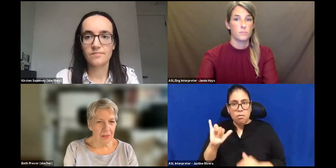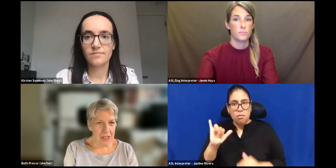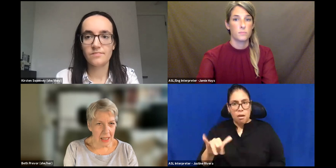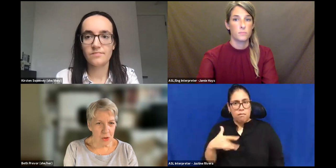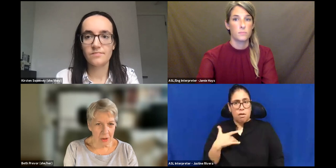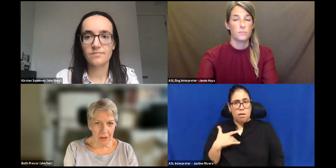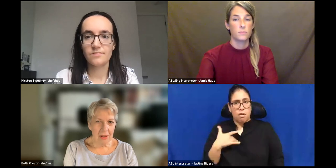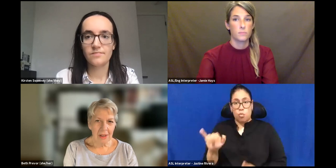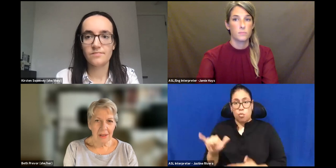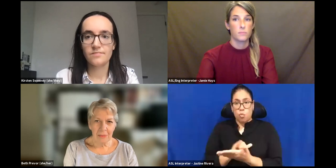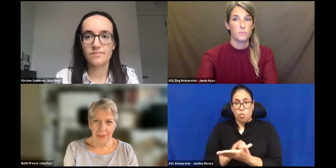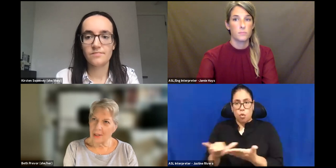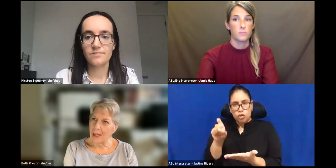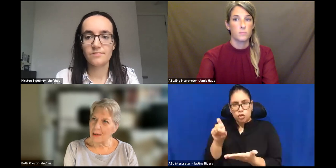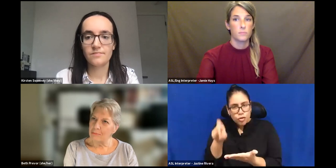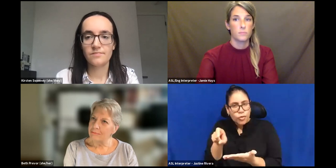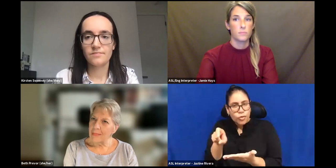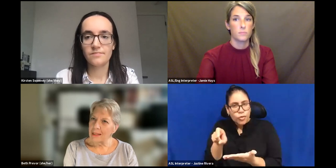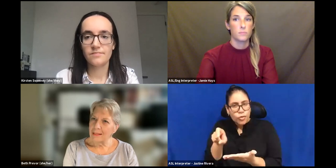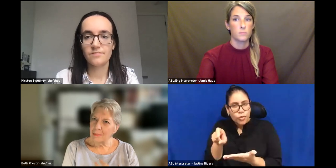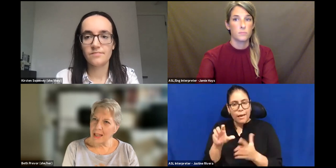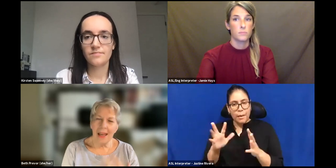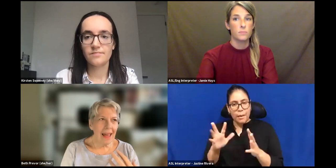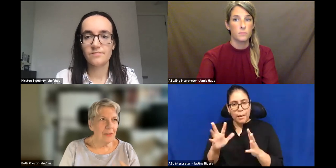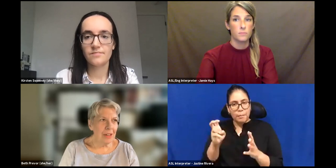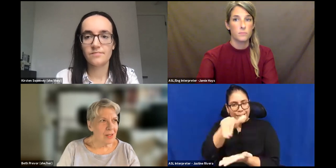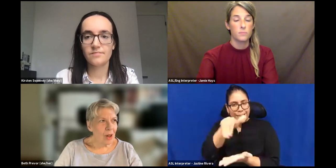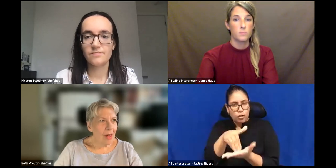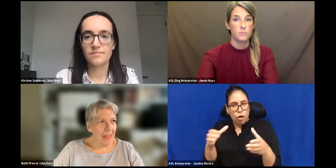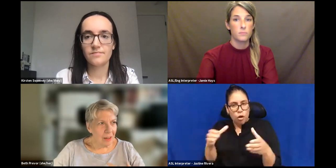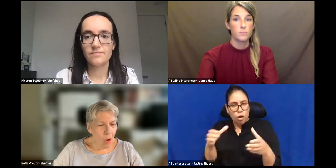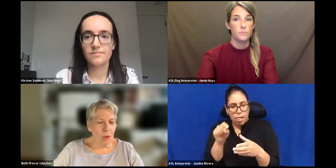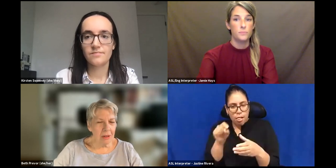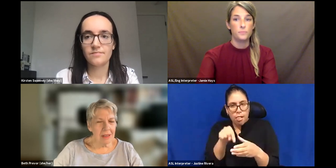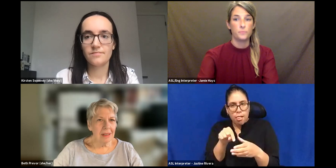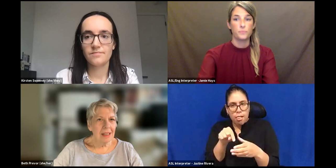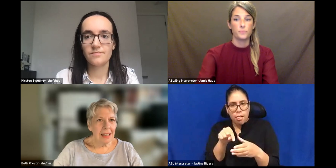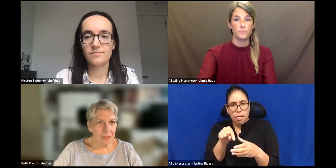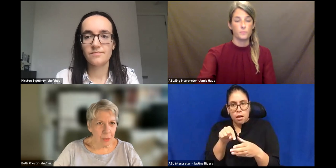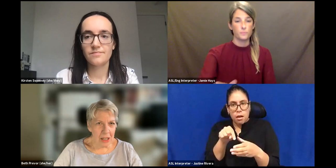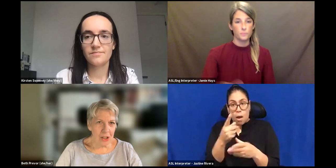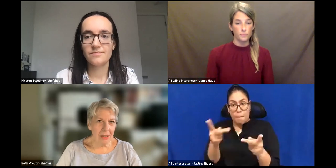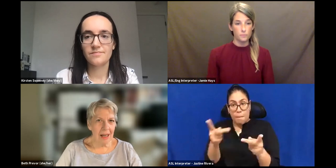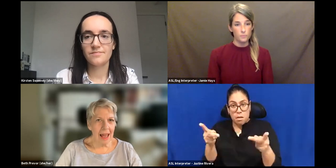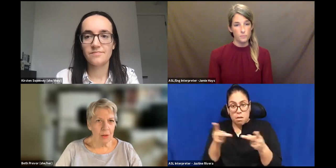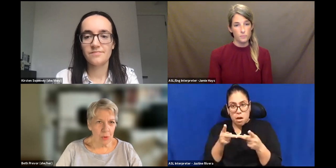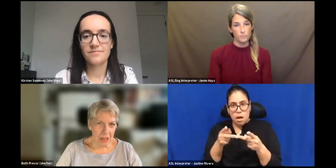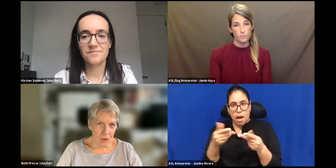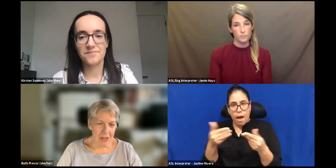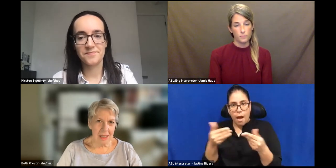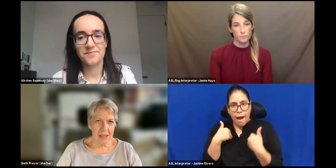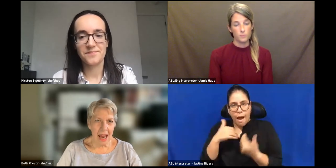kind of central edifice that holds information and resources